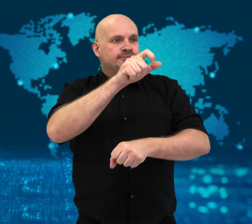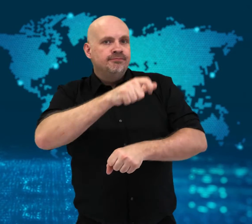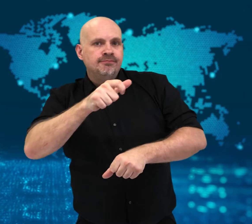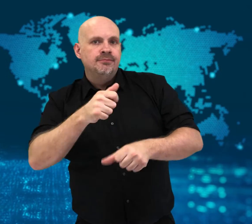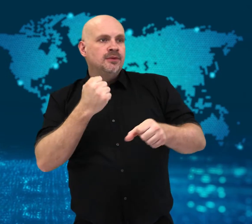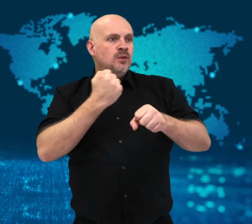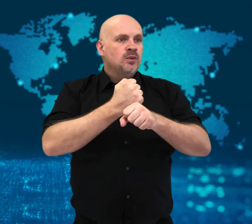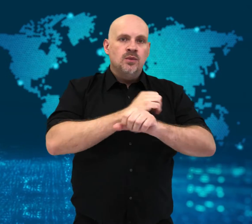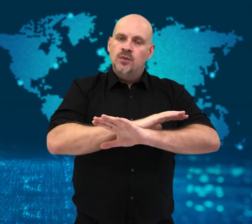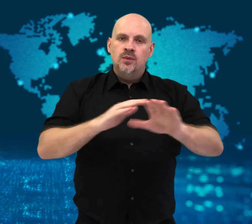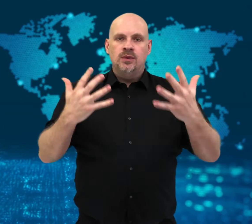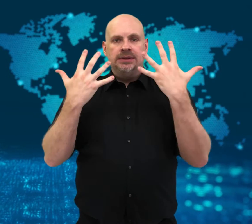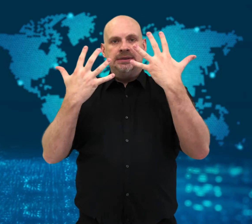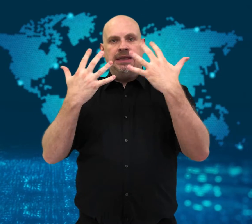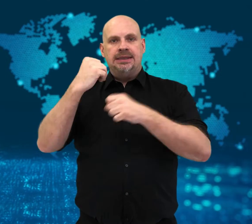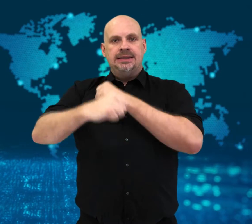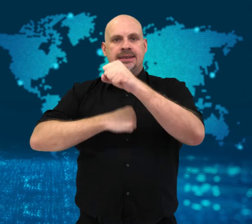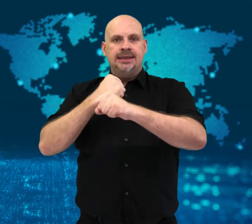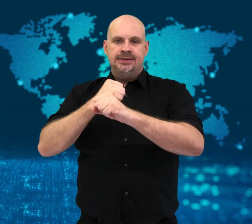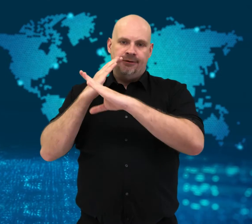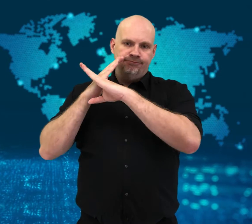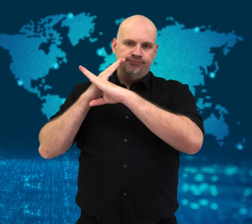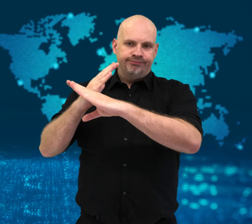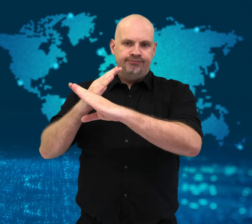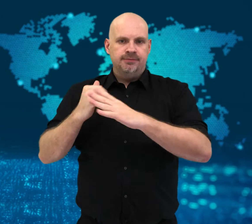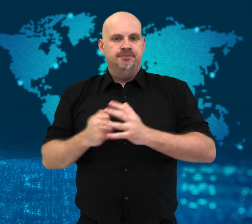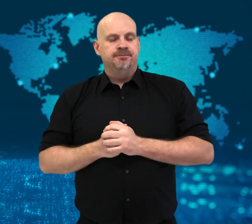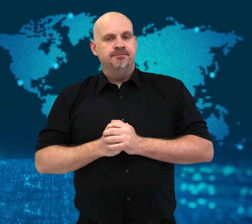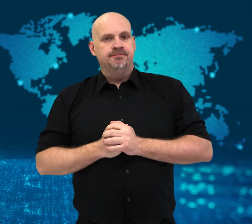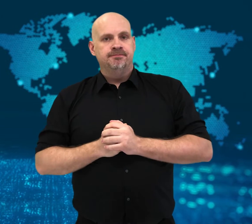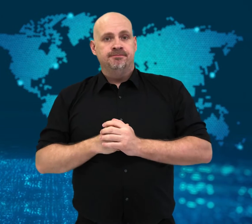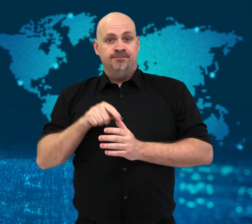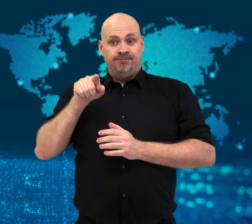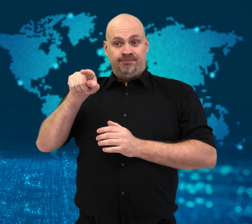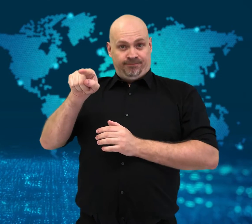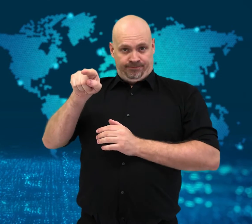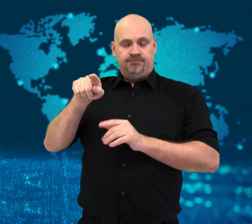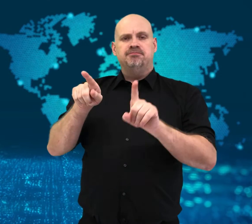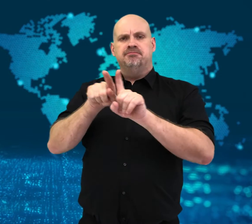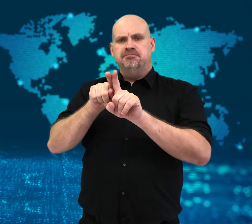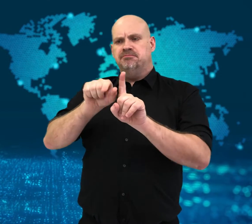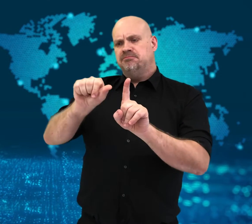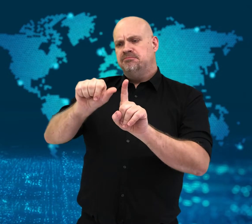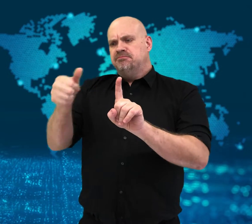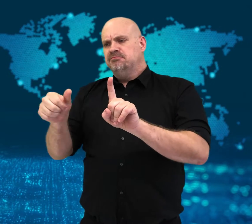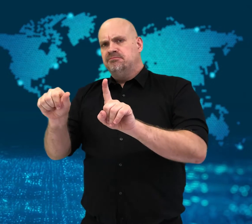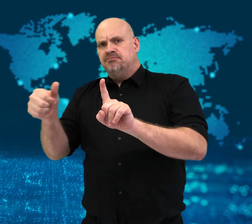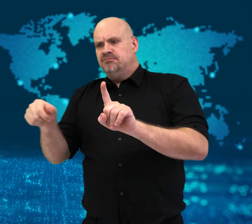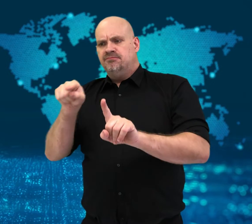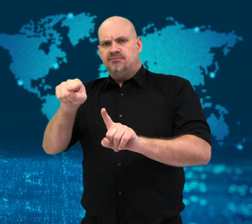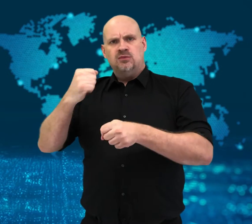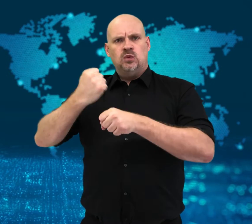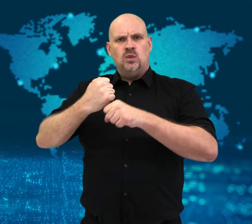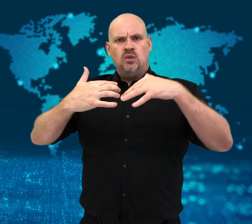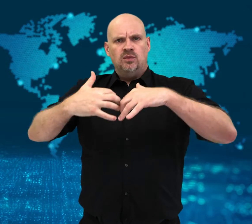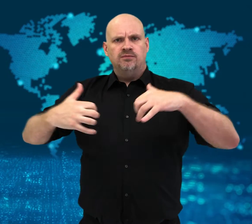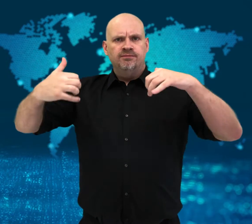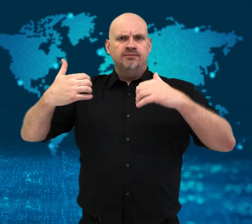also banned for shorter periods of time. Last October,